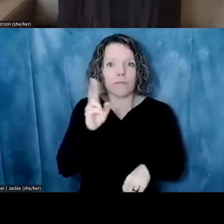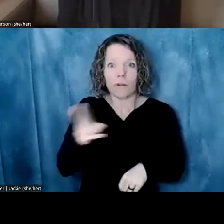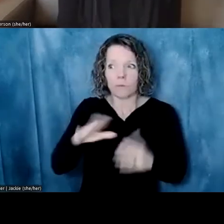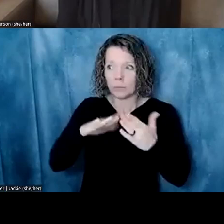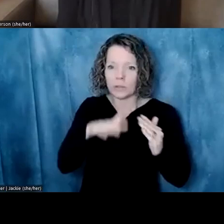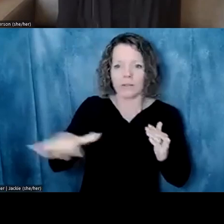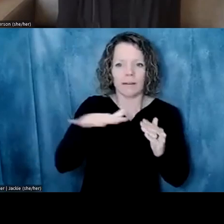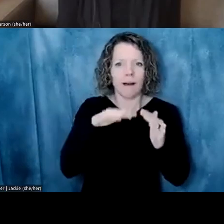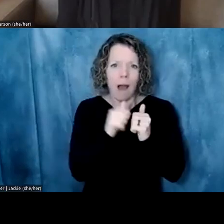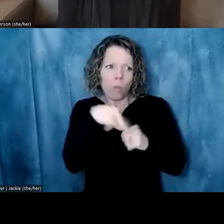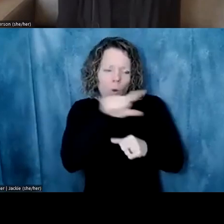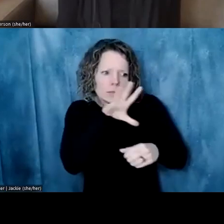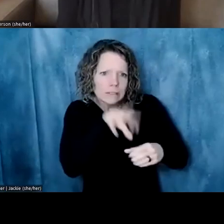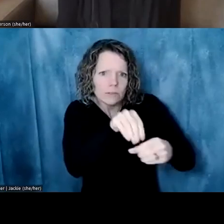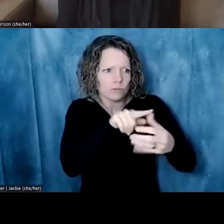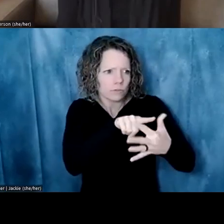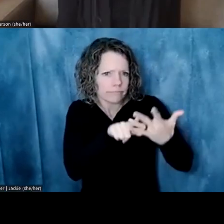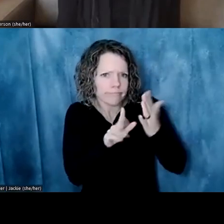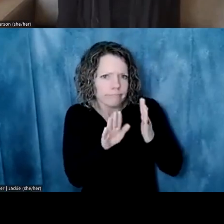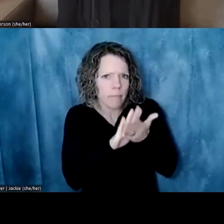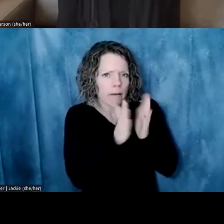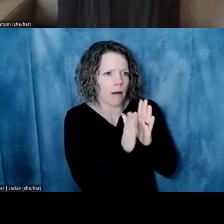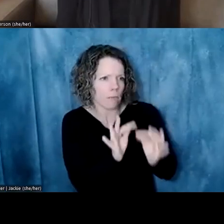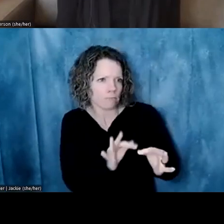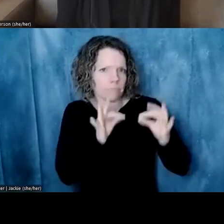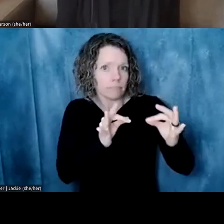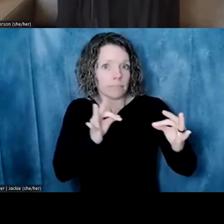to help them to build better social supports in their lives?